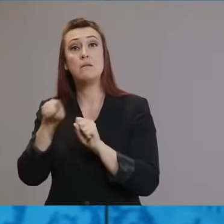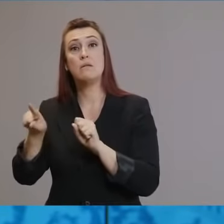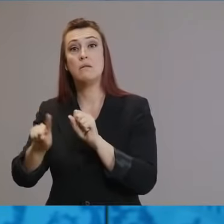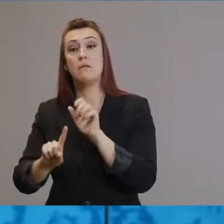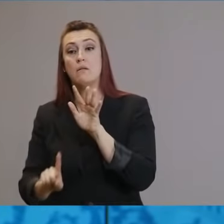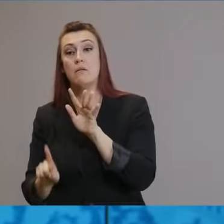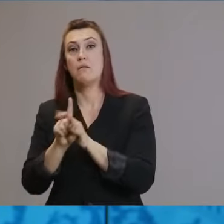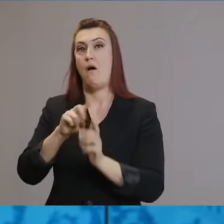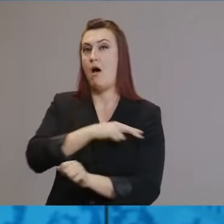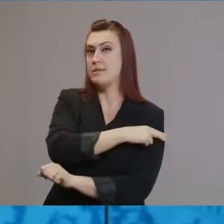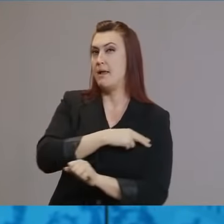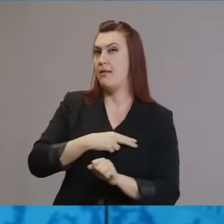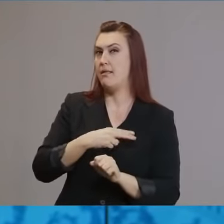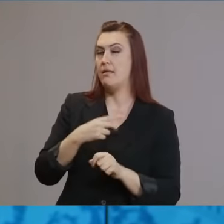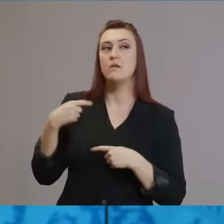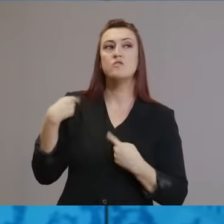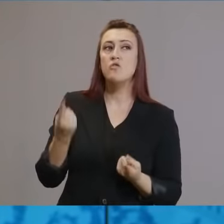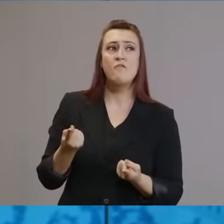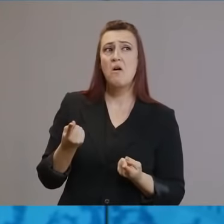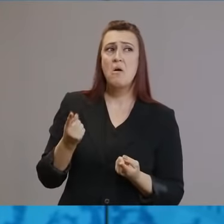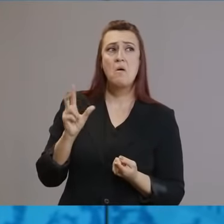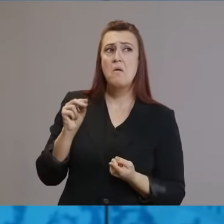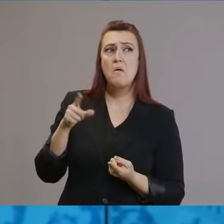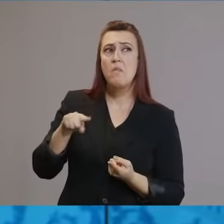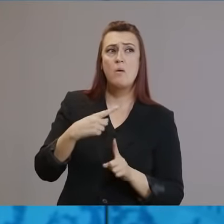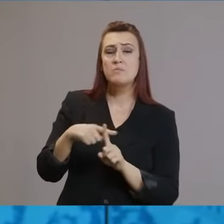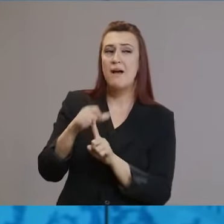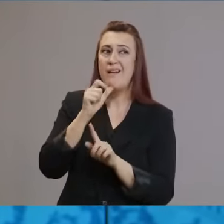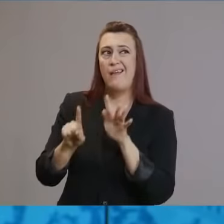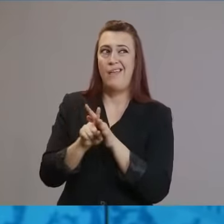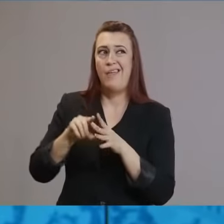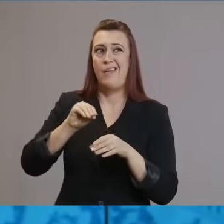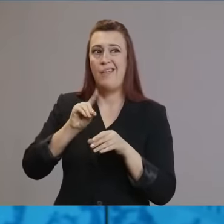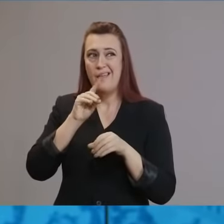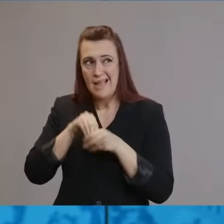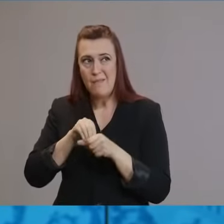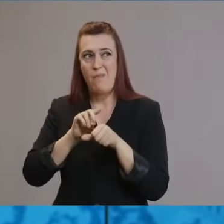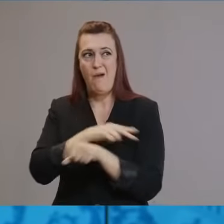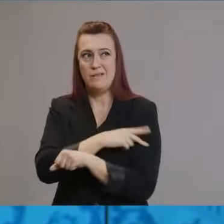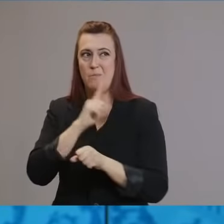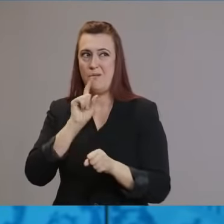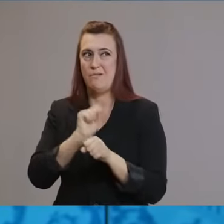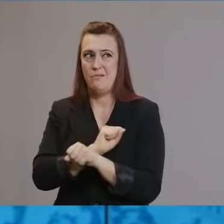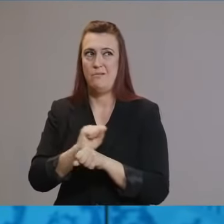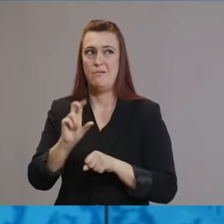WE HAVEN'T SEEN THAT TODAY, BUT THAT'S WHAT I AM FOCUSED ON EVERY MORNING AND EVERY EVENING.